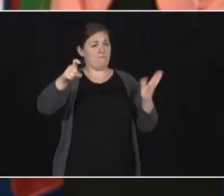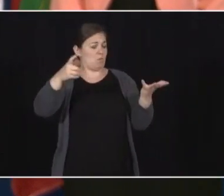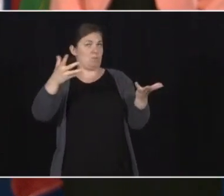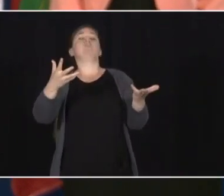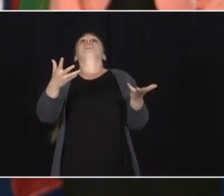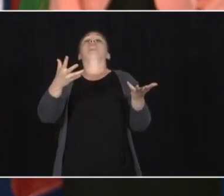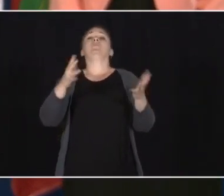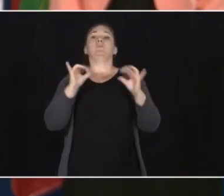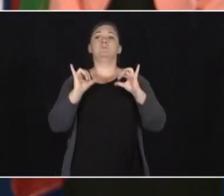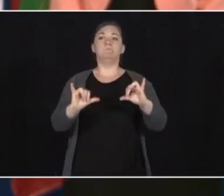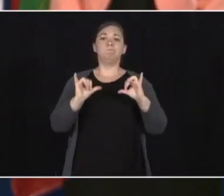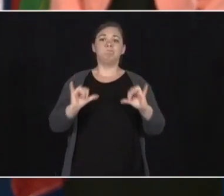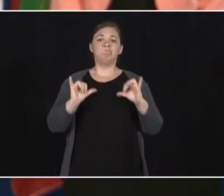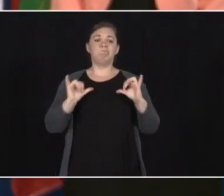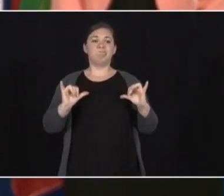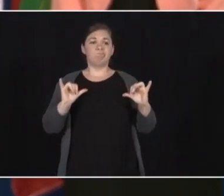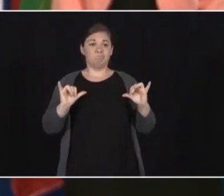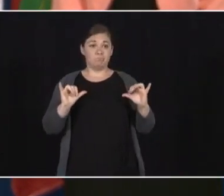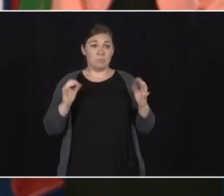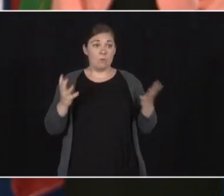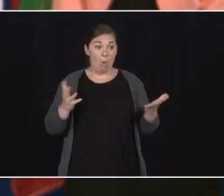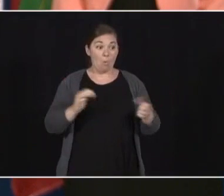a system with